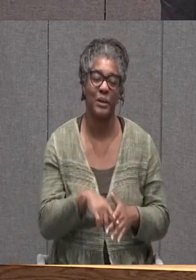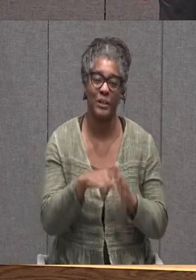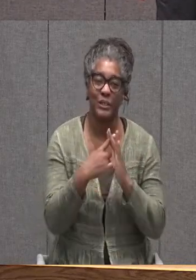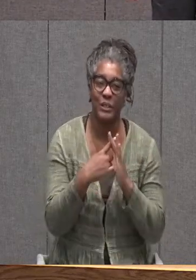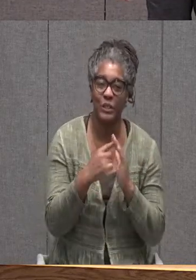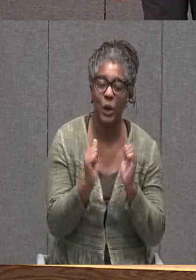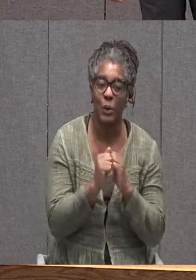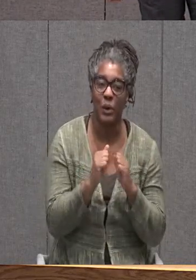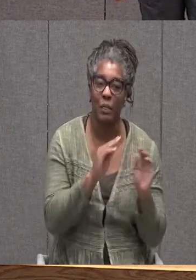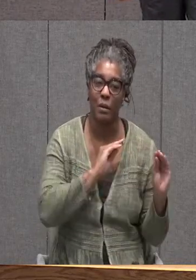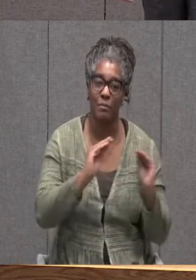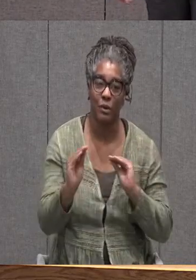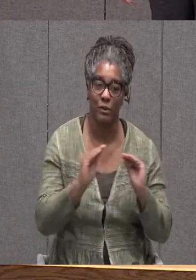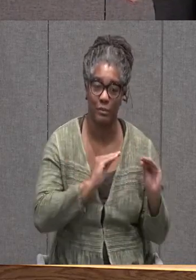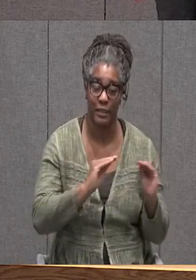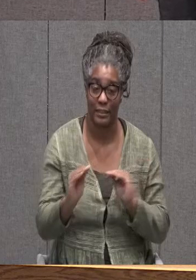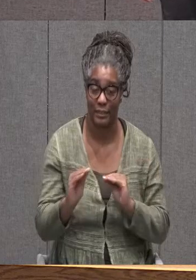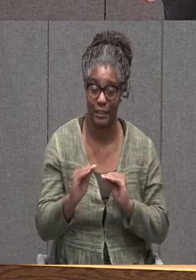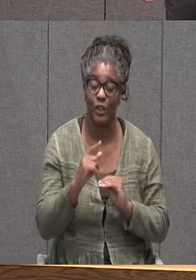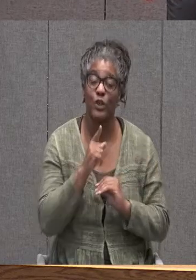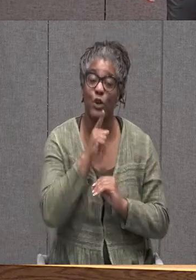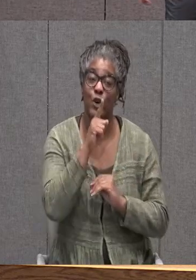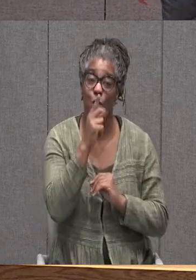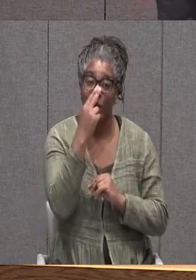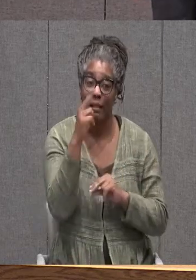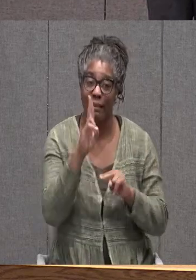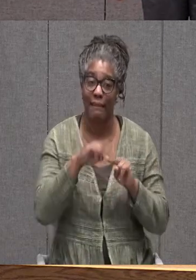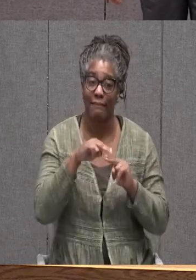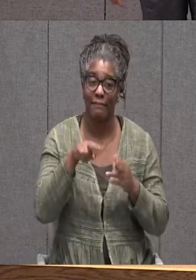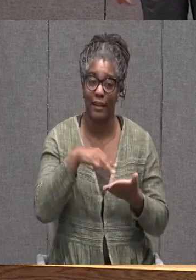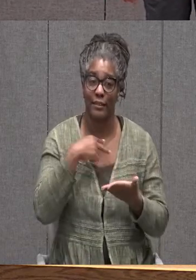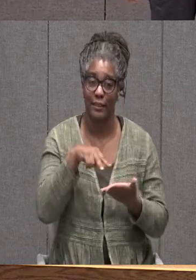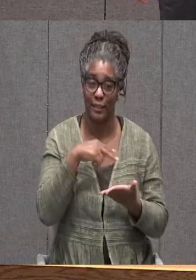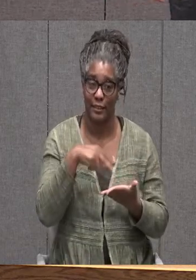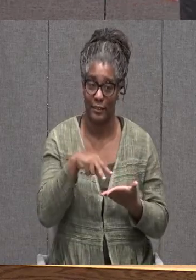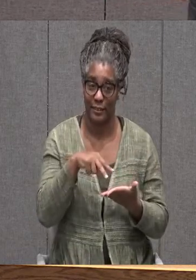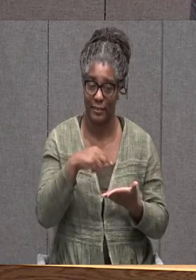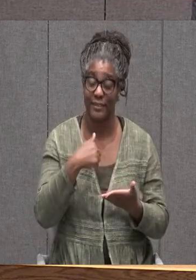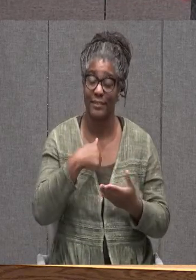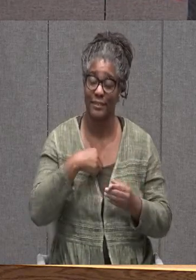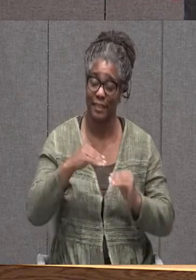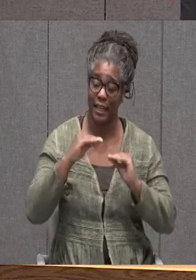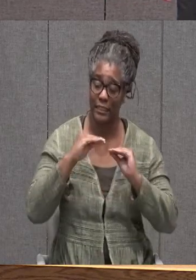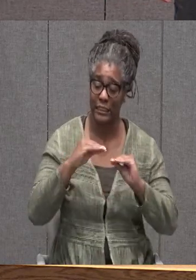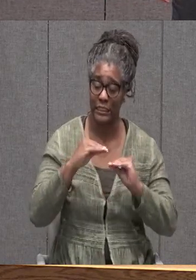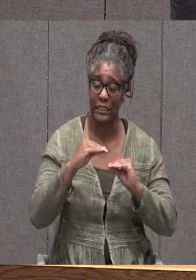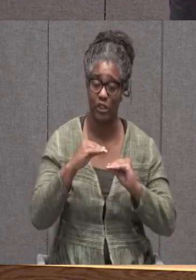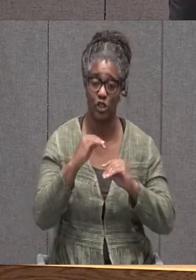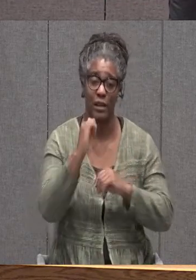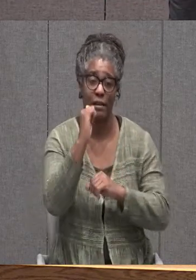and we're gonna do a really, really fun dance. It's a dance that I teach every year, at my school,